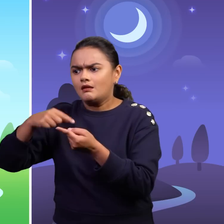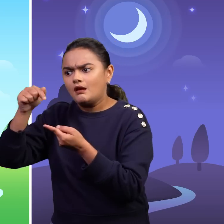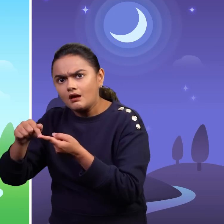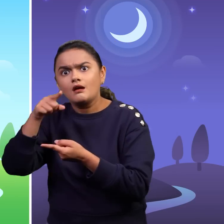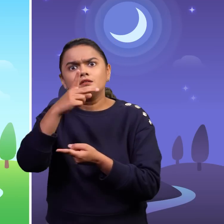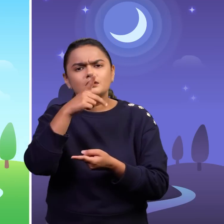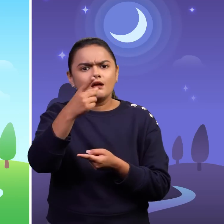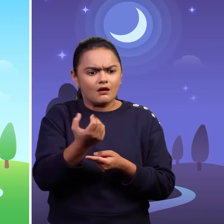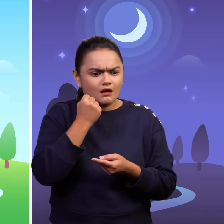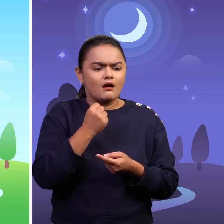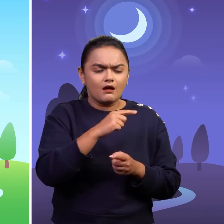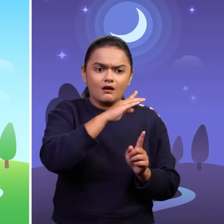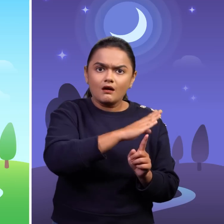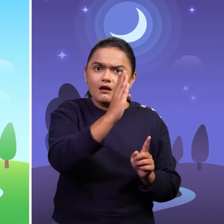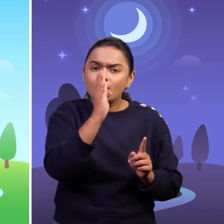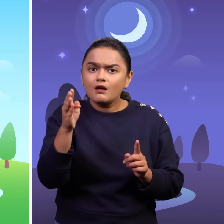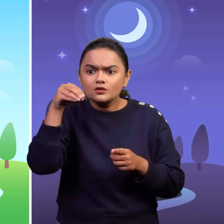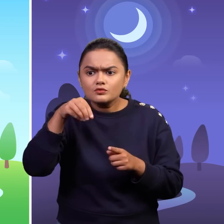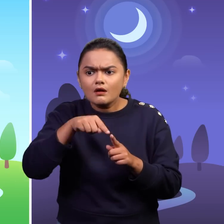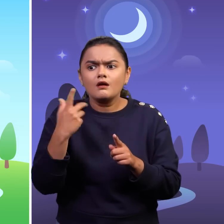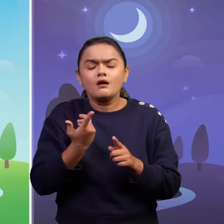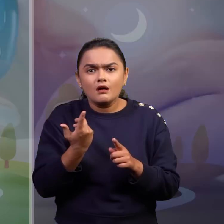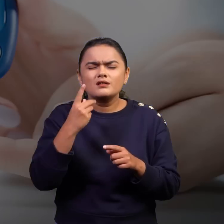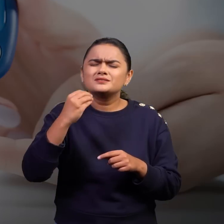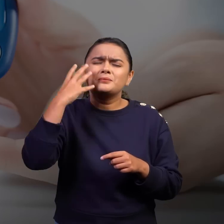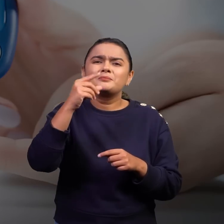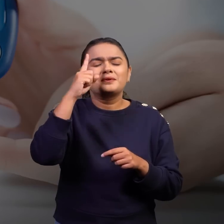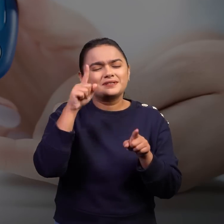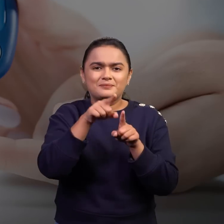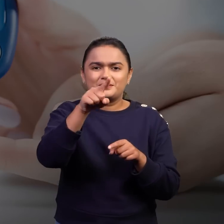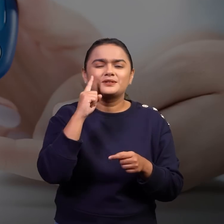This will give you an idea of your sugar levels throughout the day. Imagine you ate sweets!